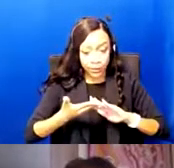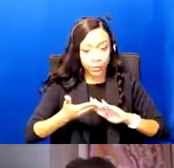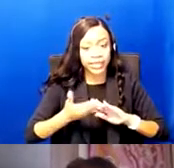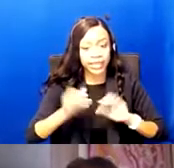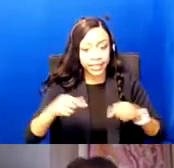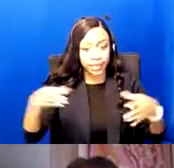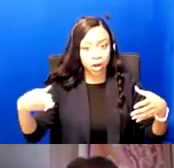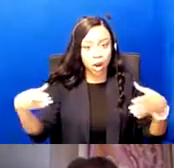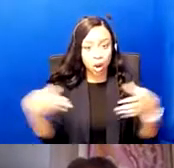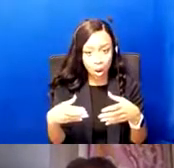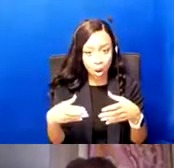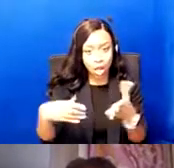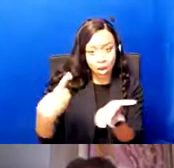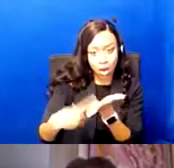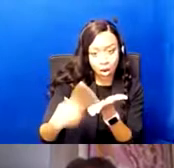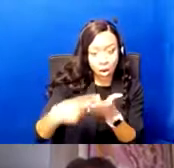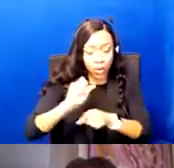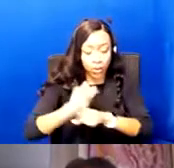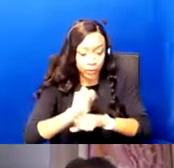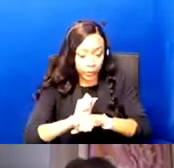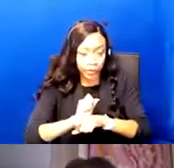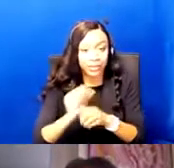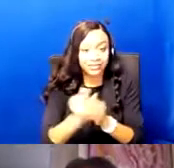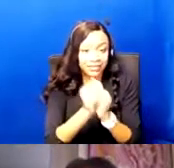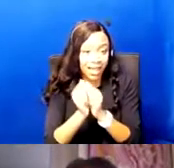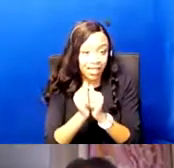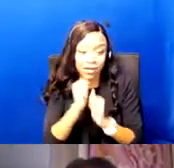not just on this issue and imagining together